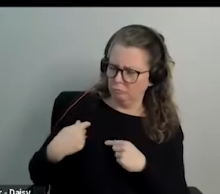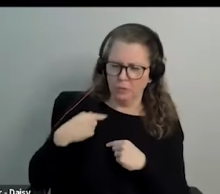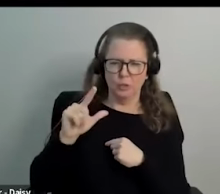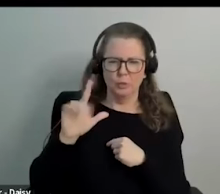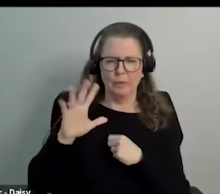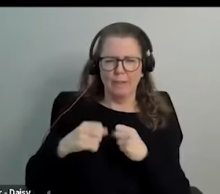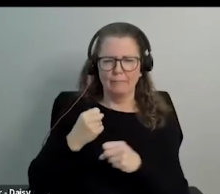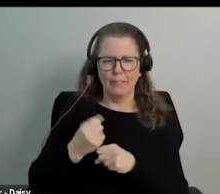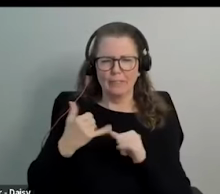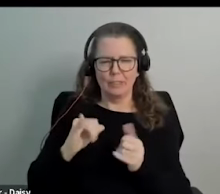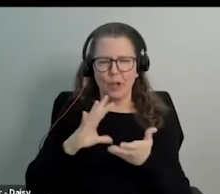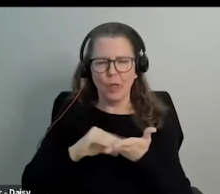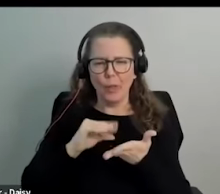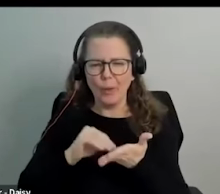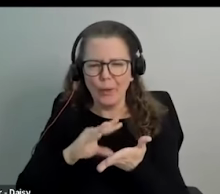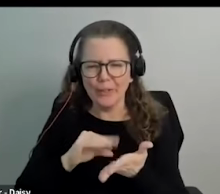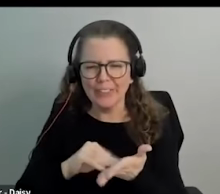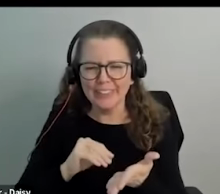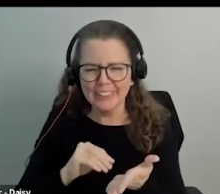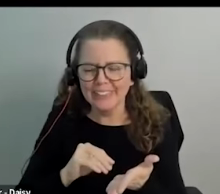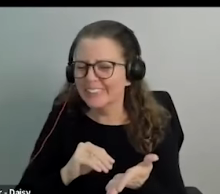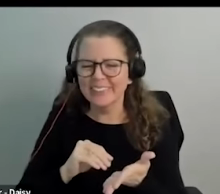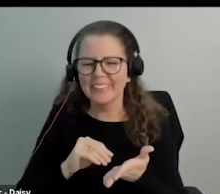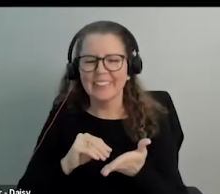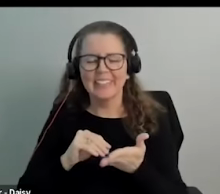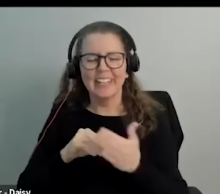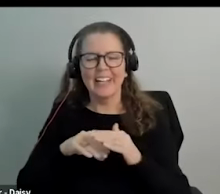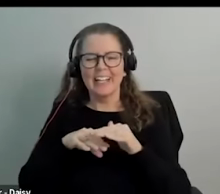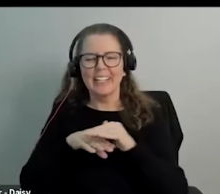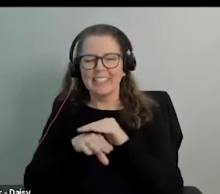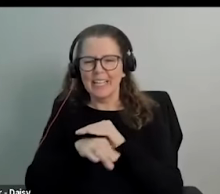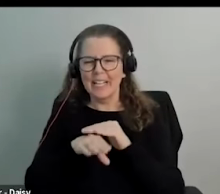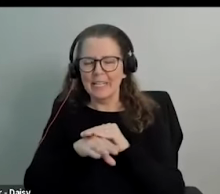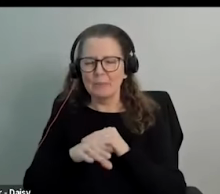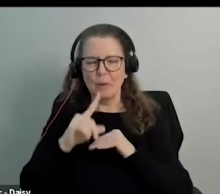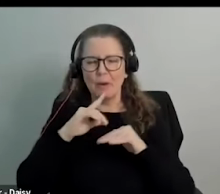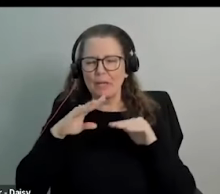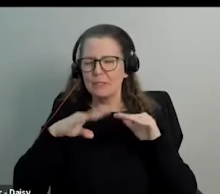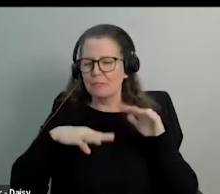and I'm still learning everyday." Accessibility is such a diverse topic